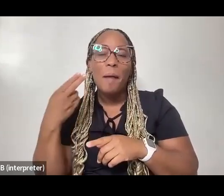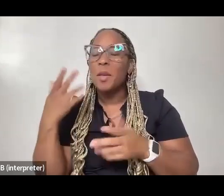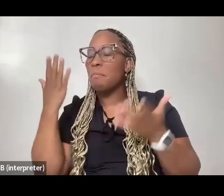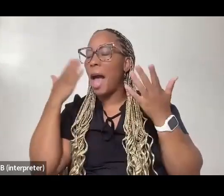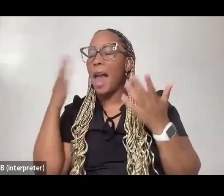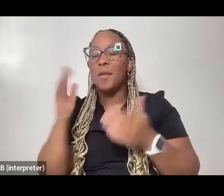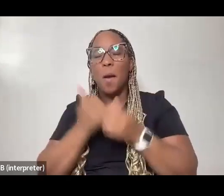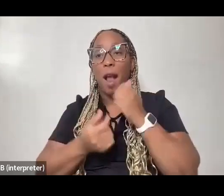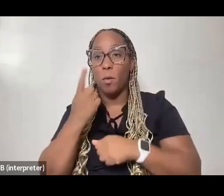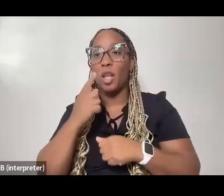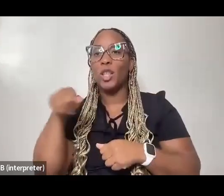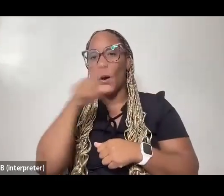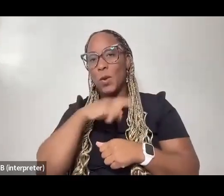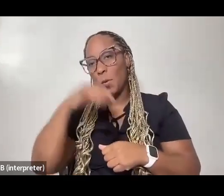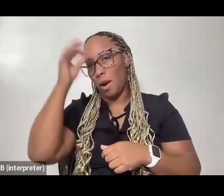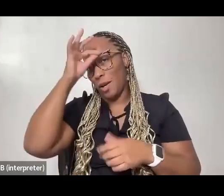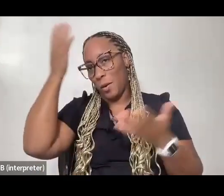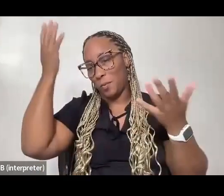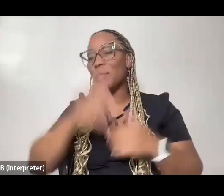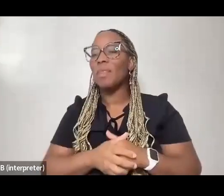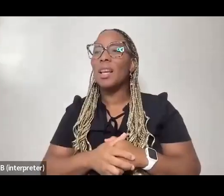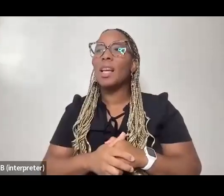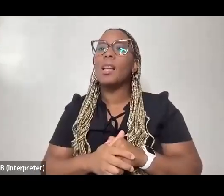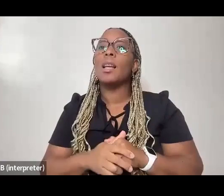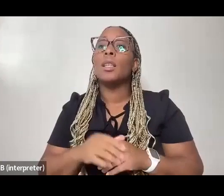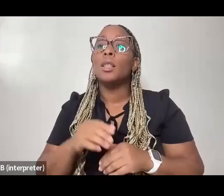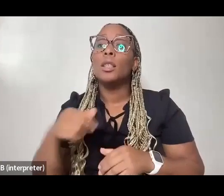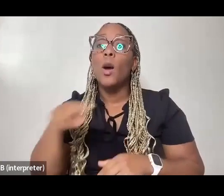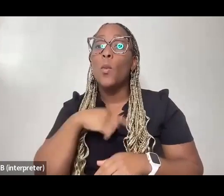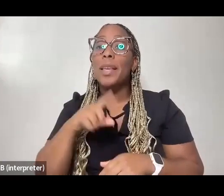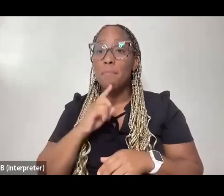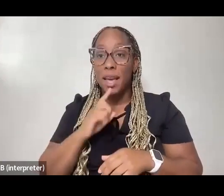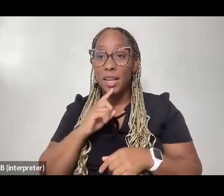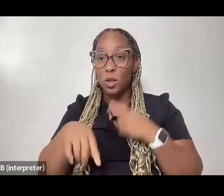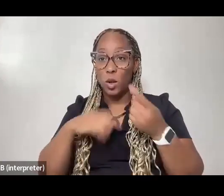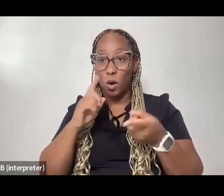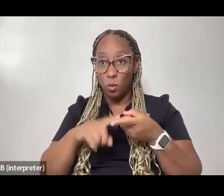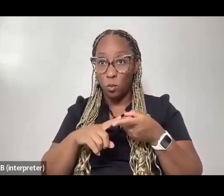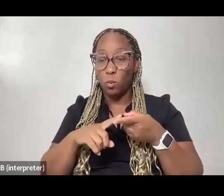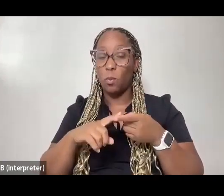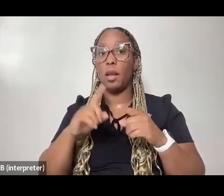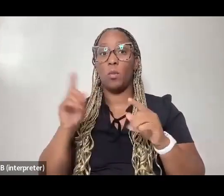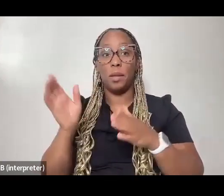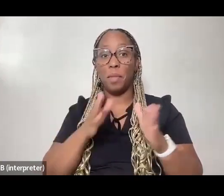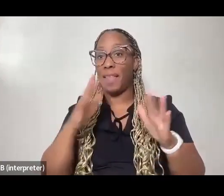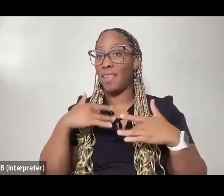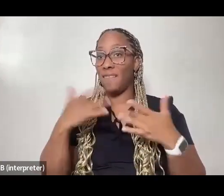So you are an unknown entity to be. So we made sure that we put on this event that we had those